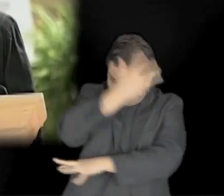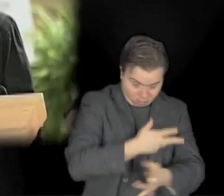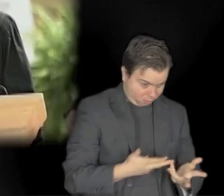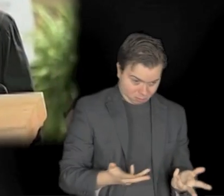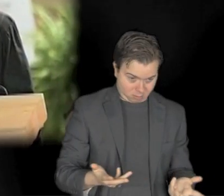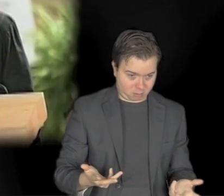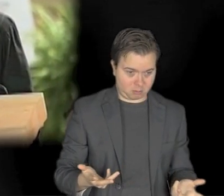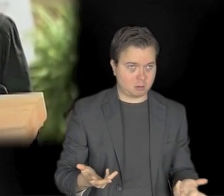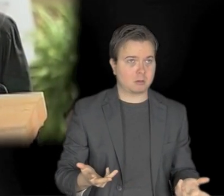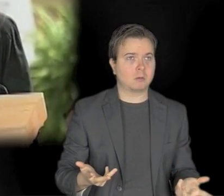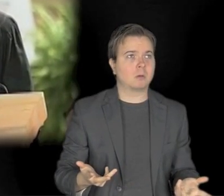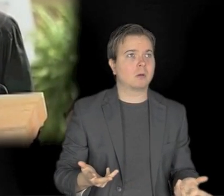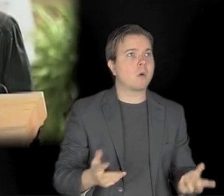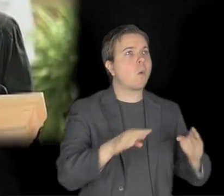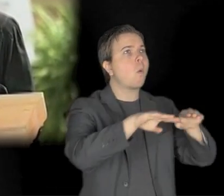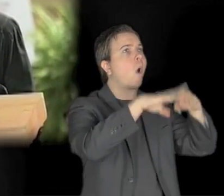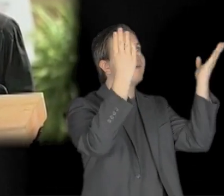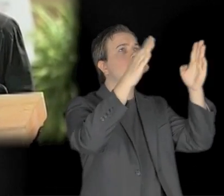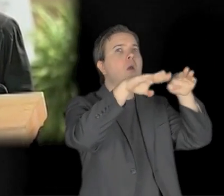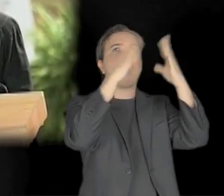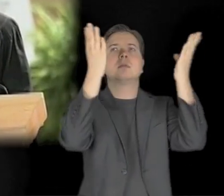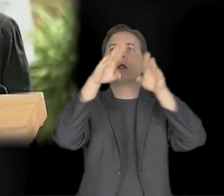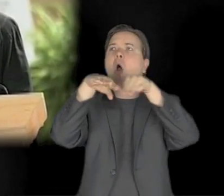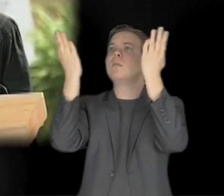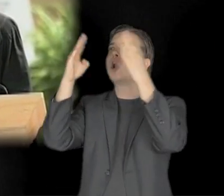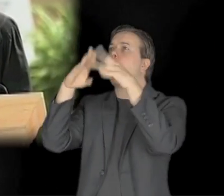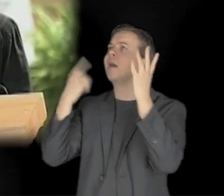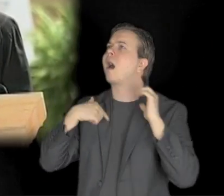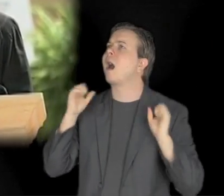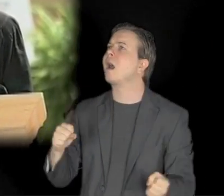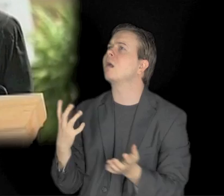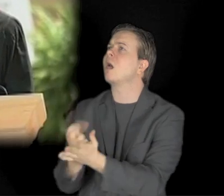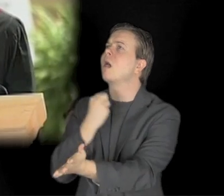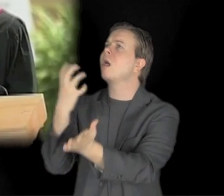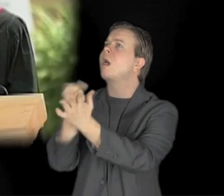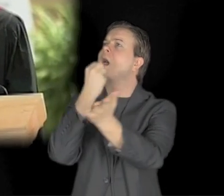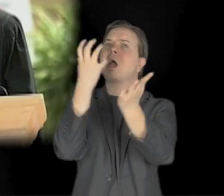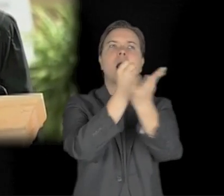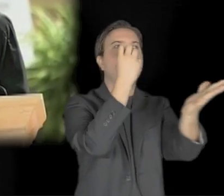less sure about everything. It freed me to enter one of the most creative periods of my life.